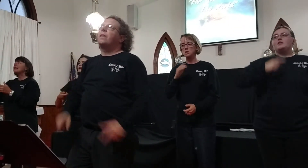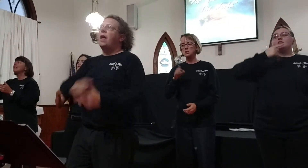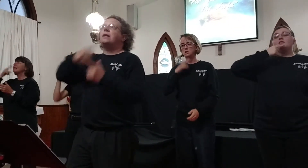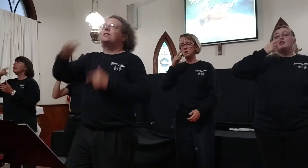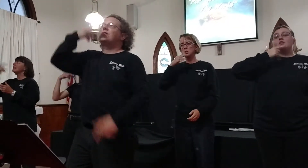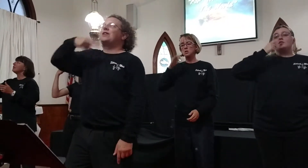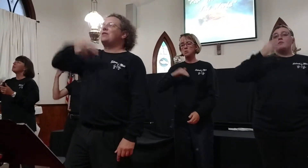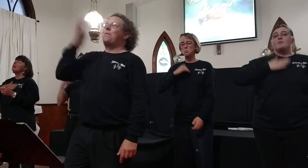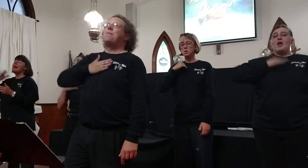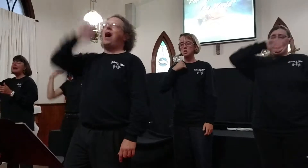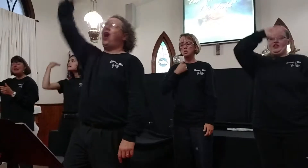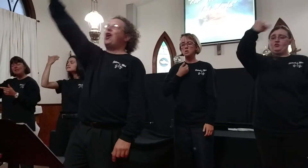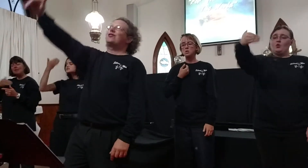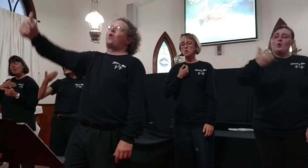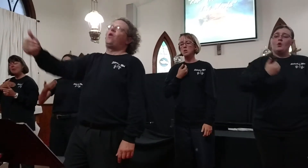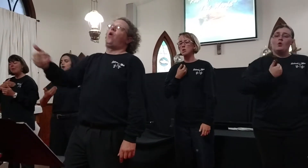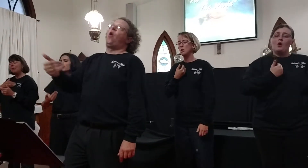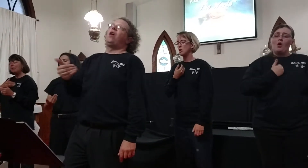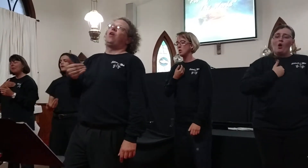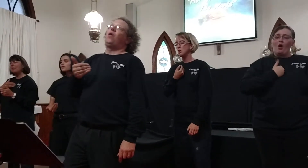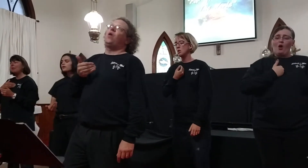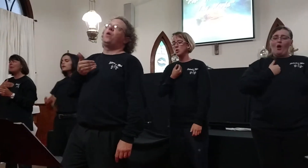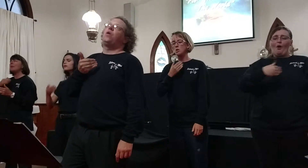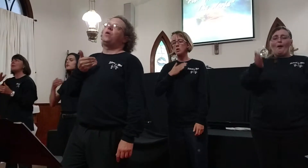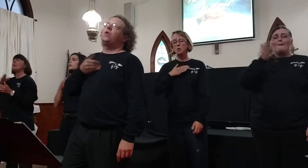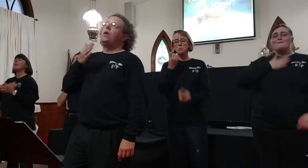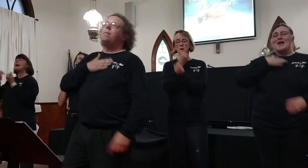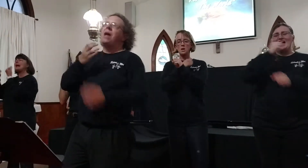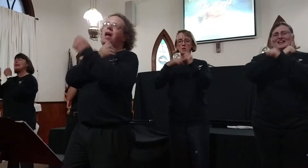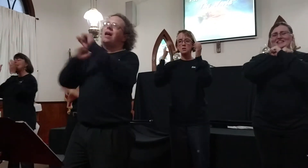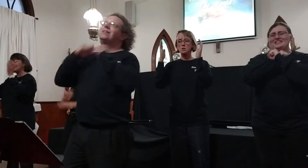Then sings my soul